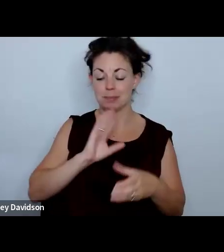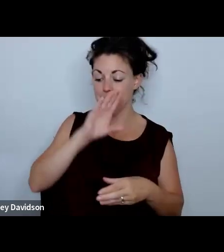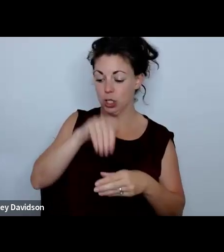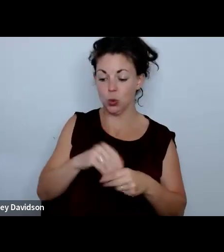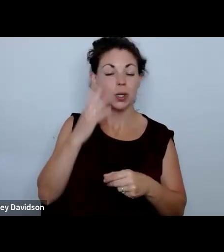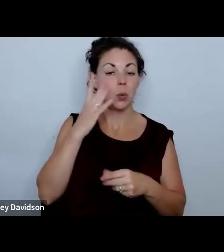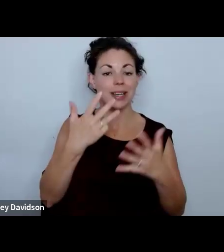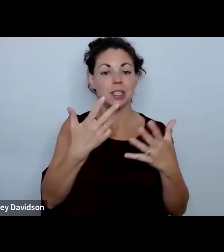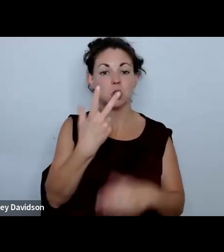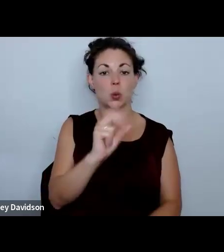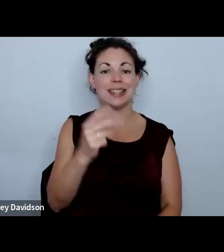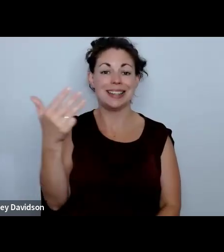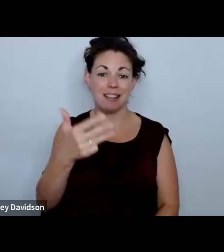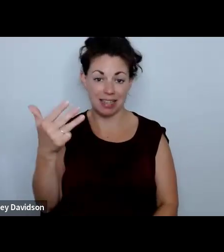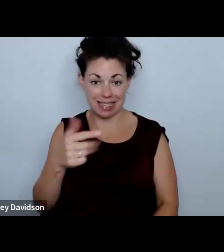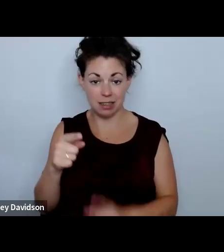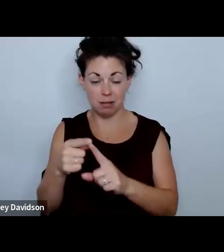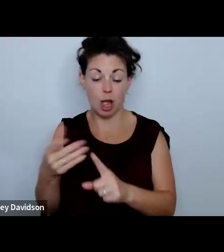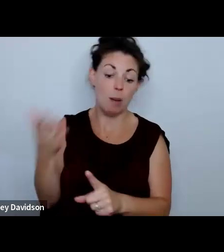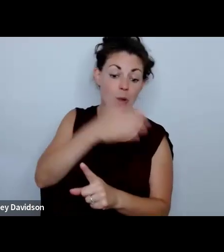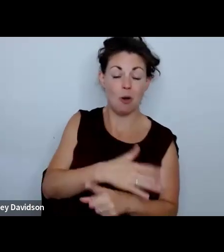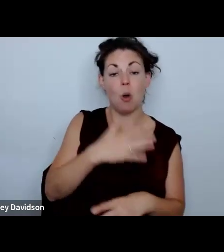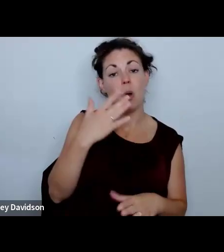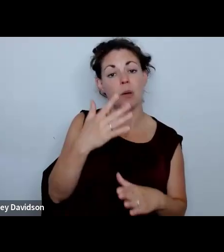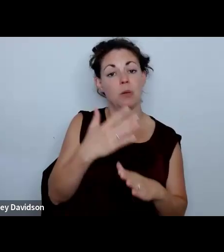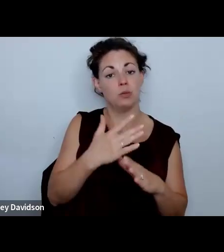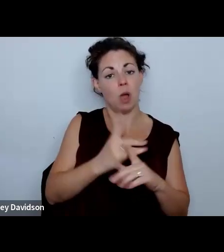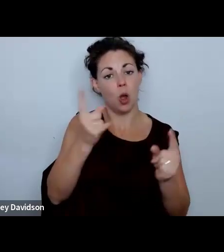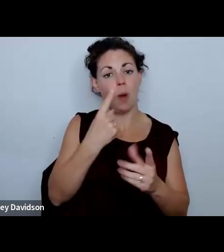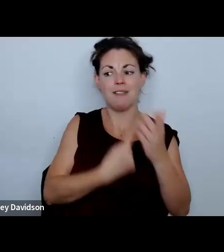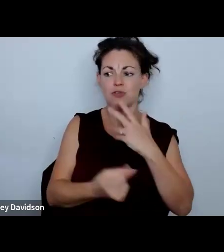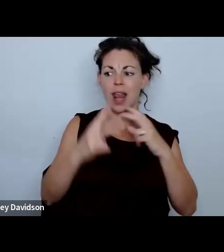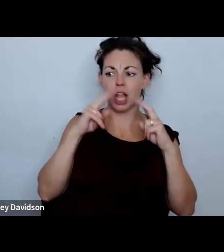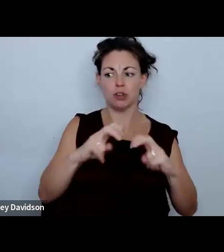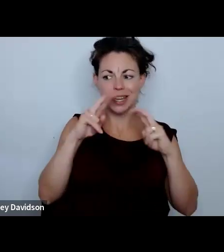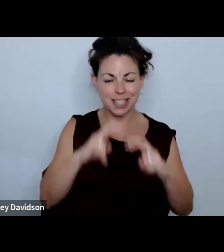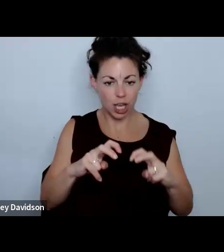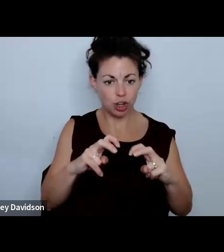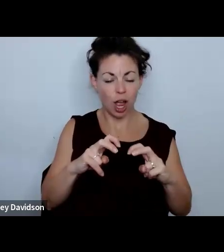of disability. I graduated with an undergraduate degree in history from King's College